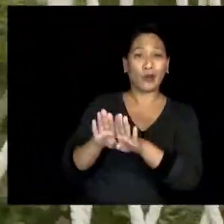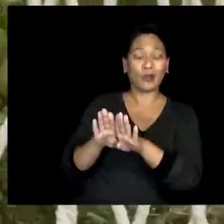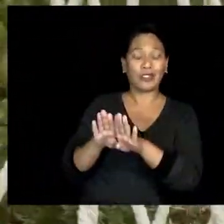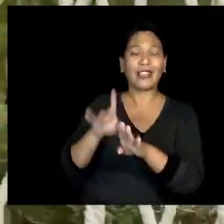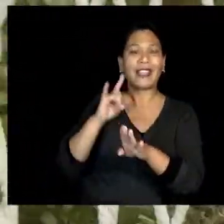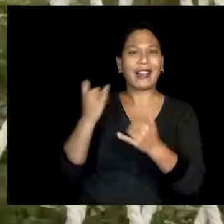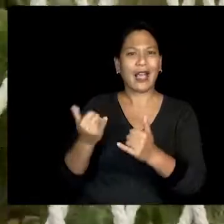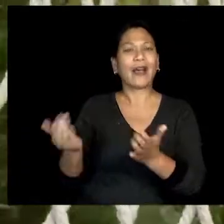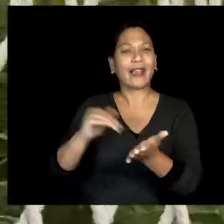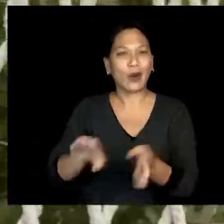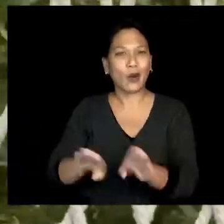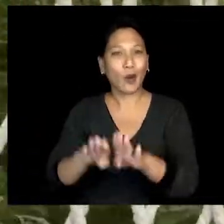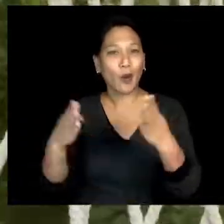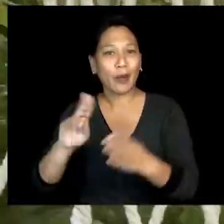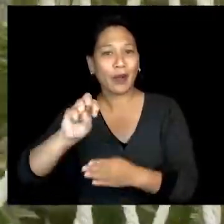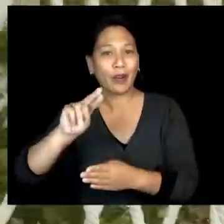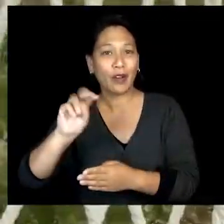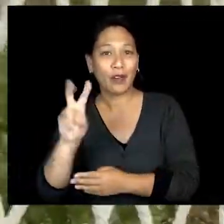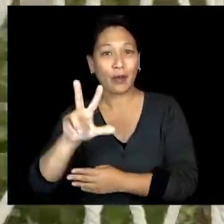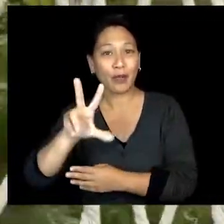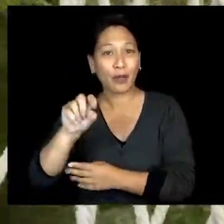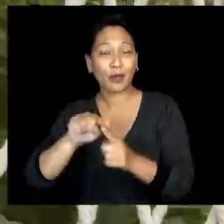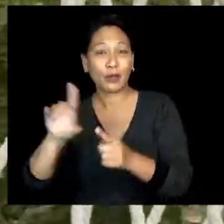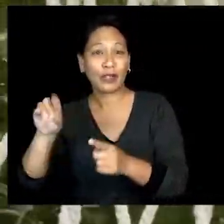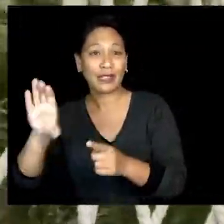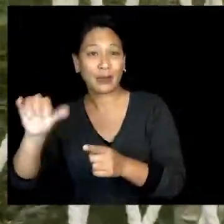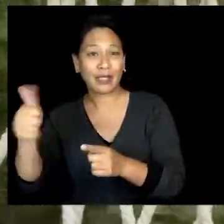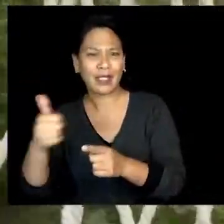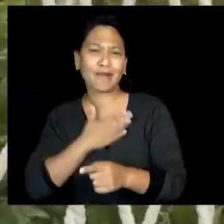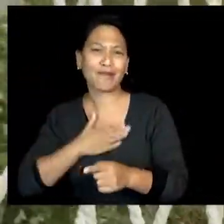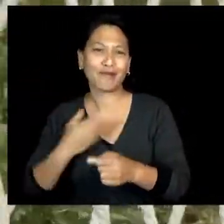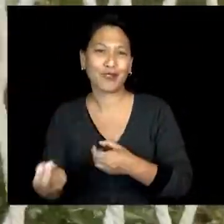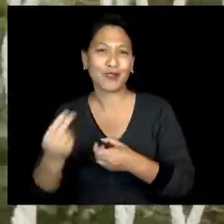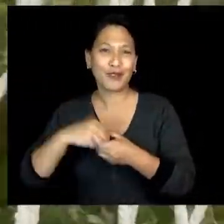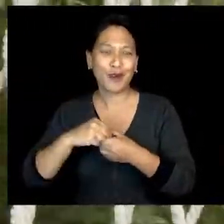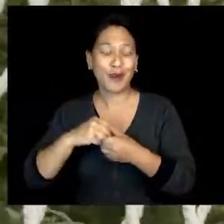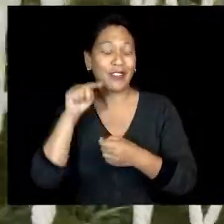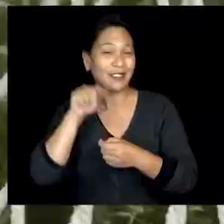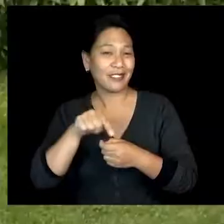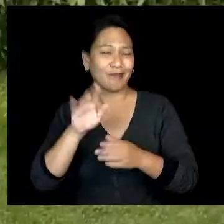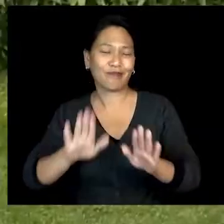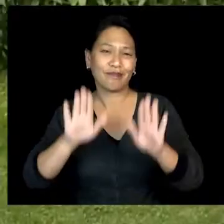on November 30, 2021. And running to December 10th. Please join us at GCTC for this wonderful show.